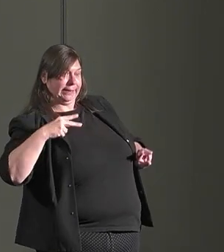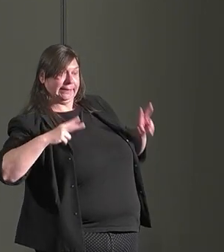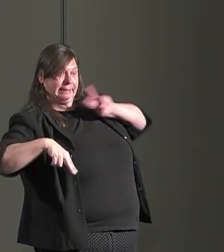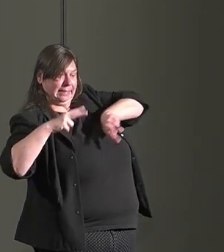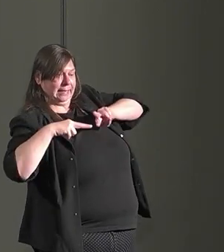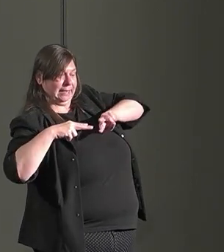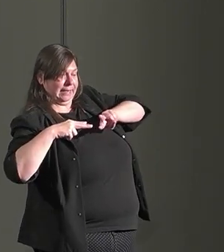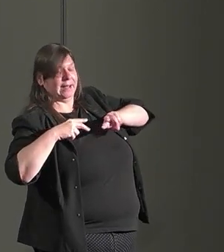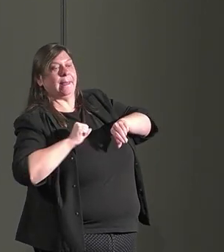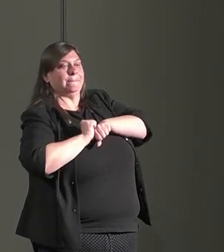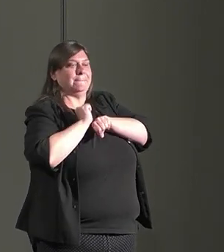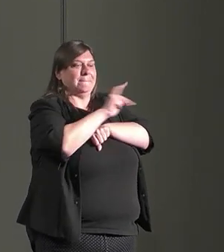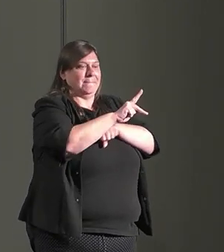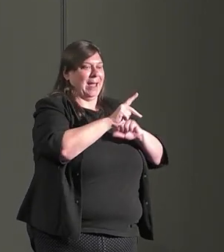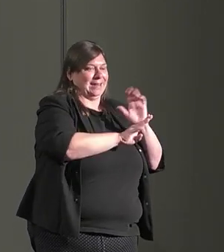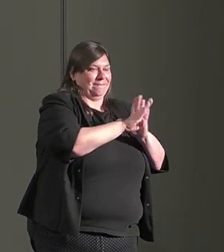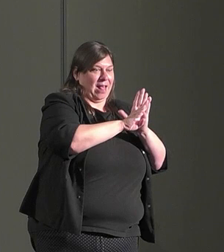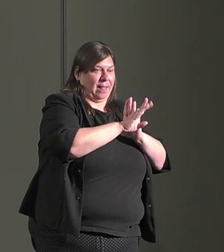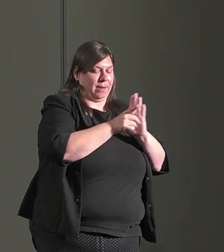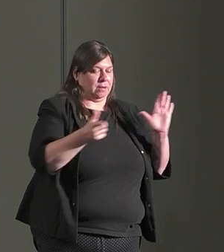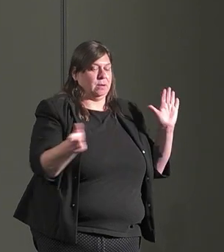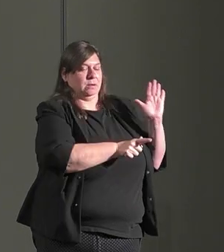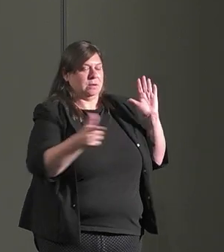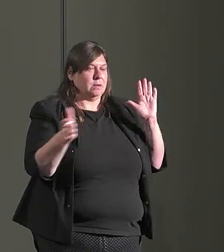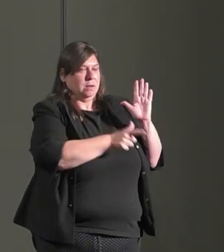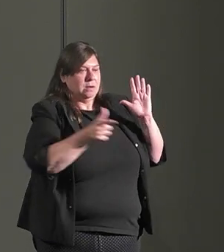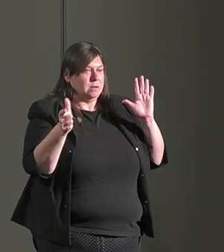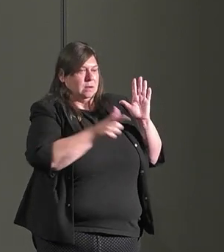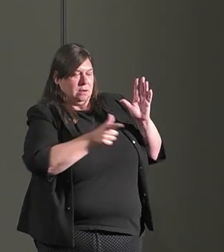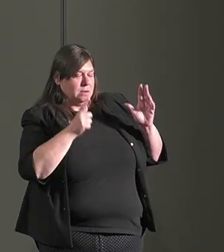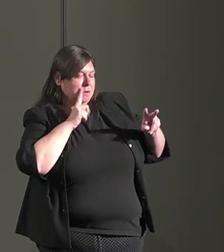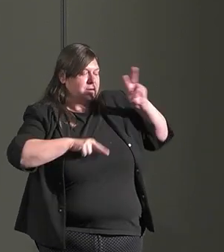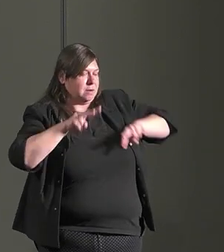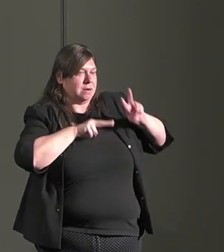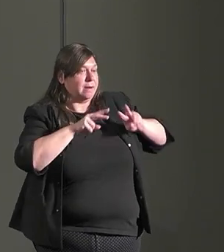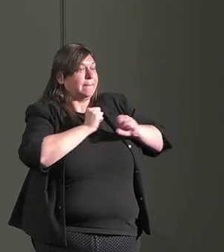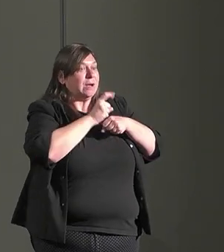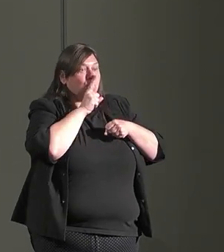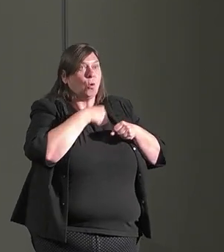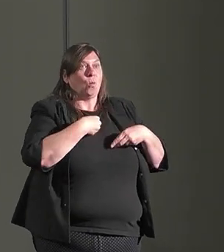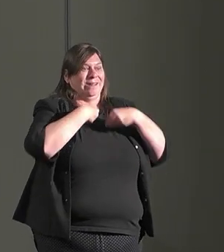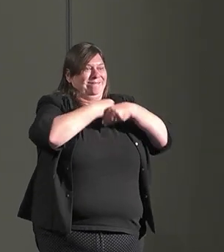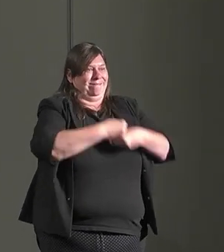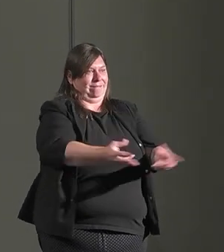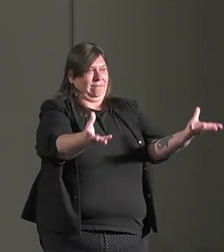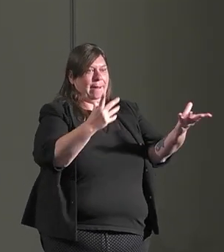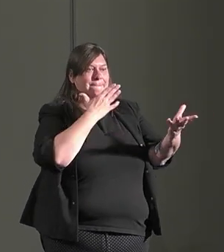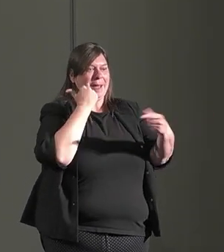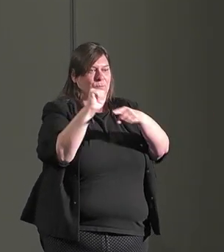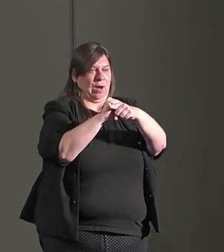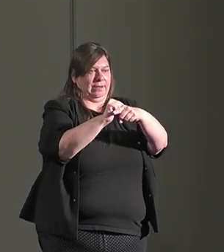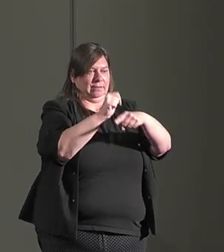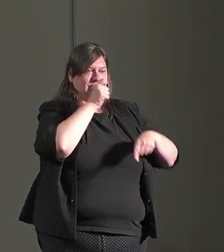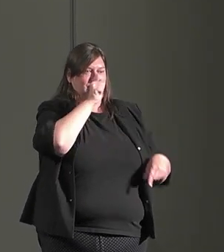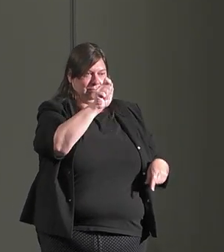development team to make sure what we deliver is best practice and highly functional product.